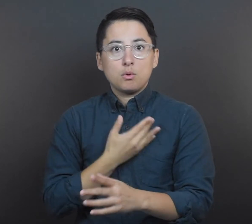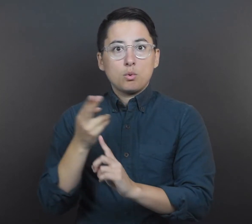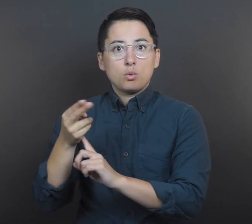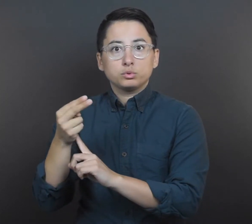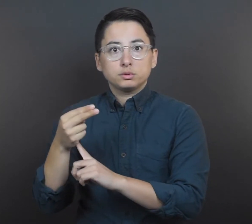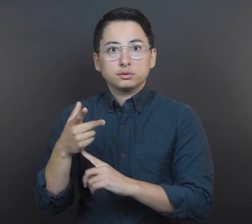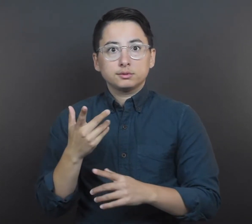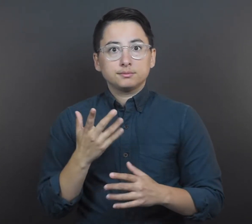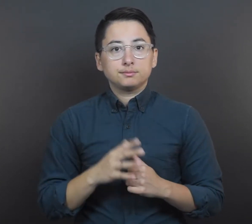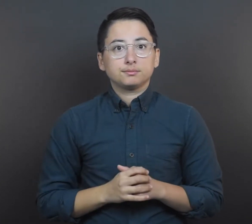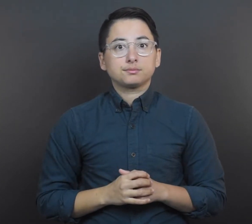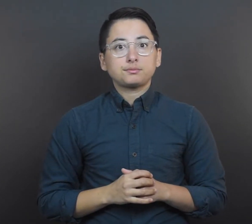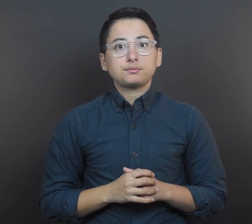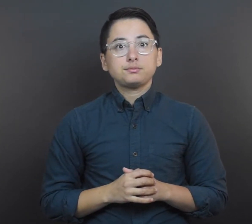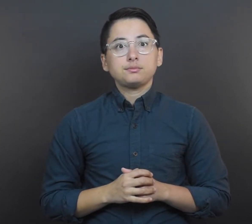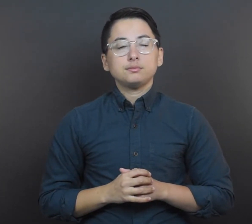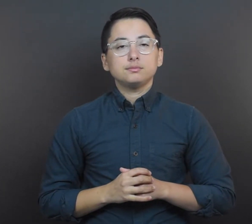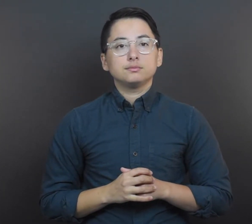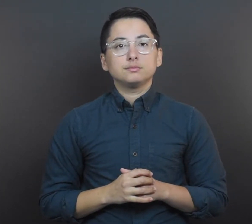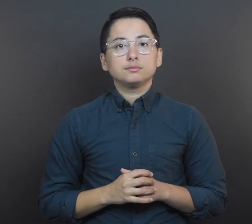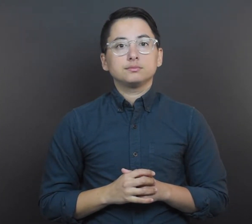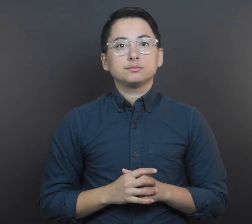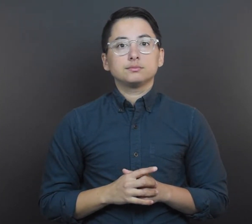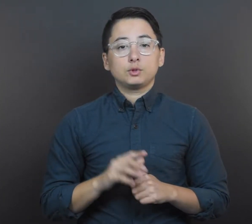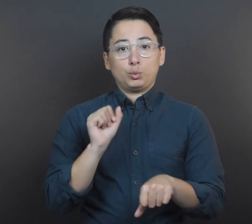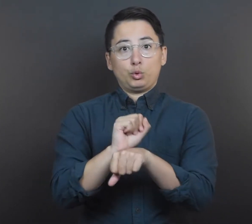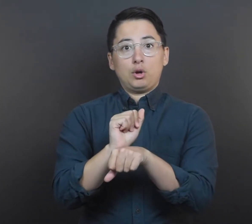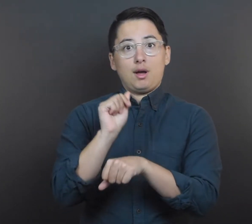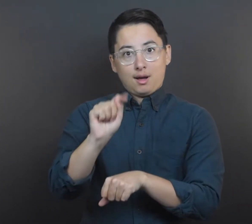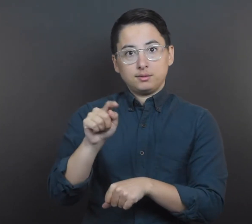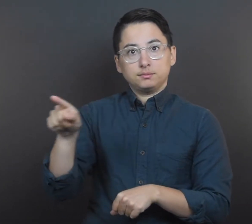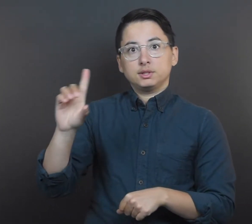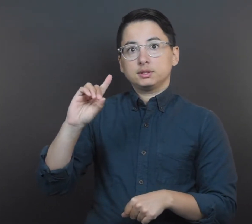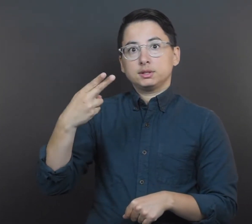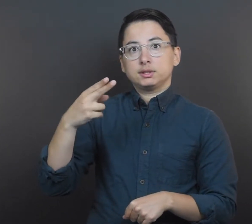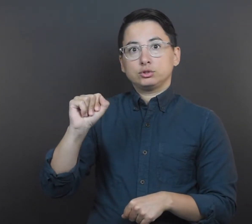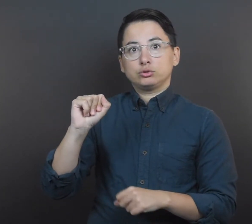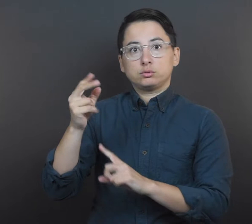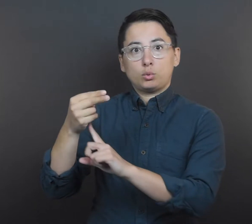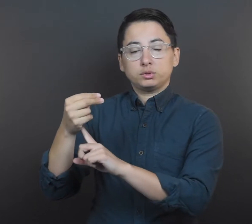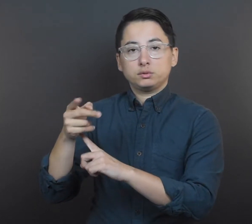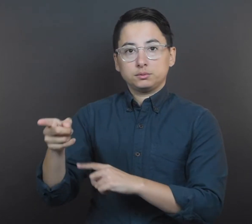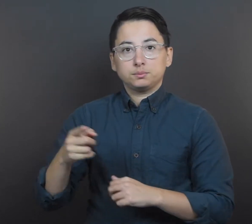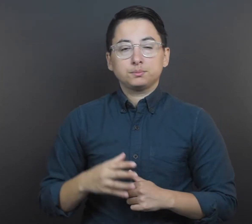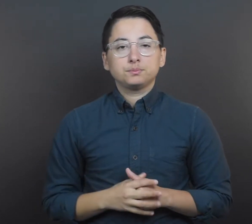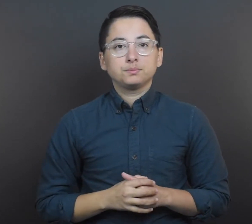“We quickly cleaned up our areas before shuffling out of the airport just as quietly